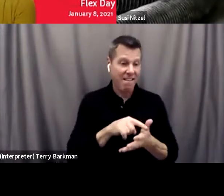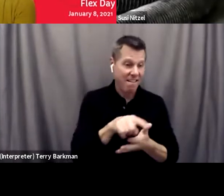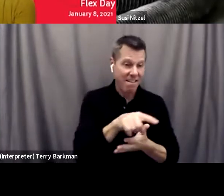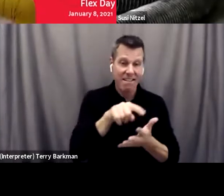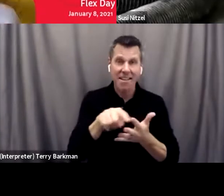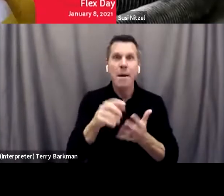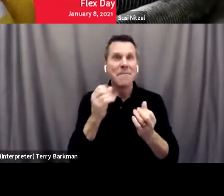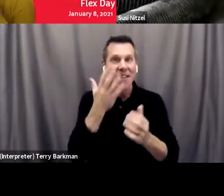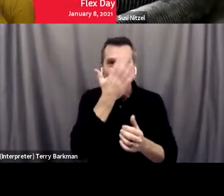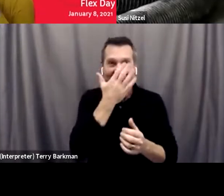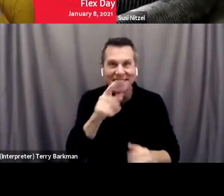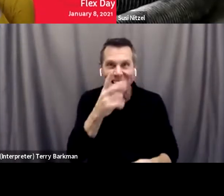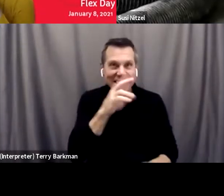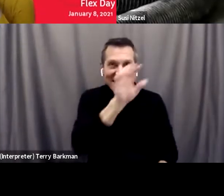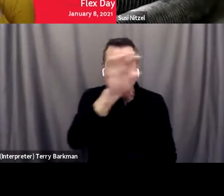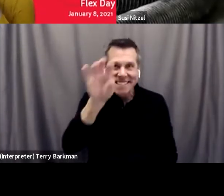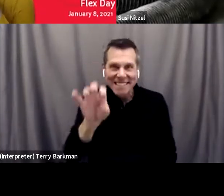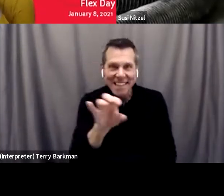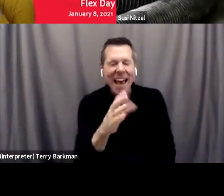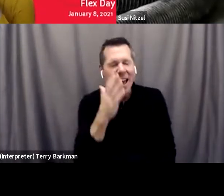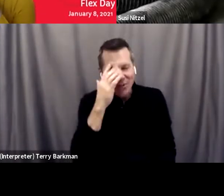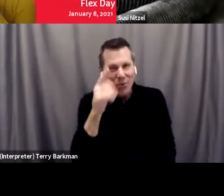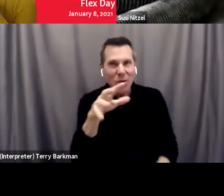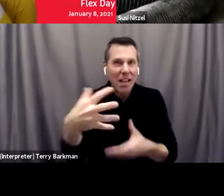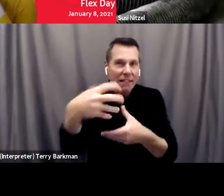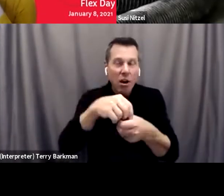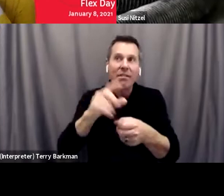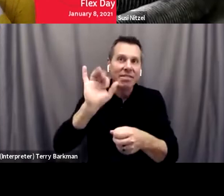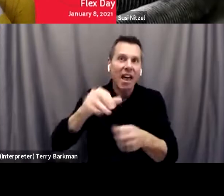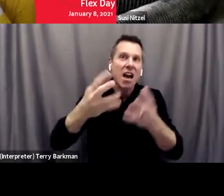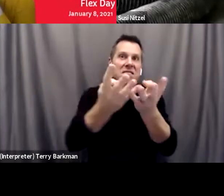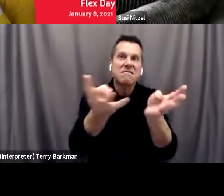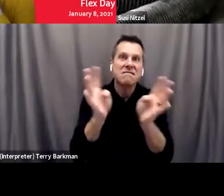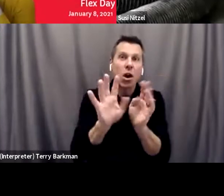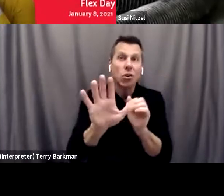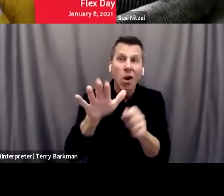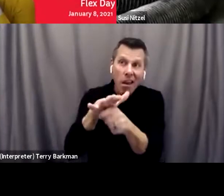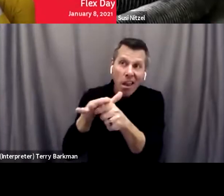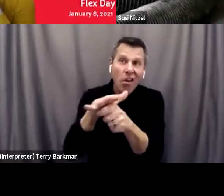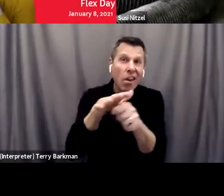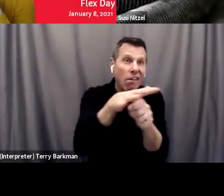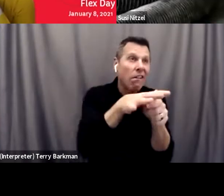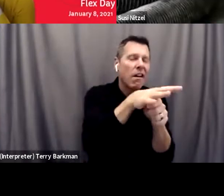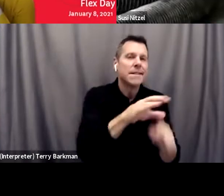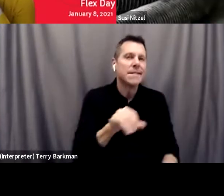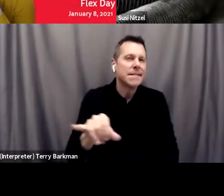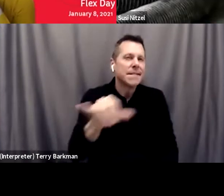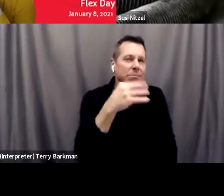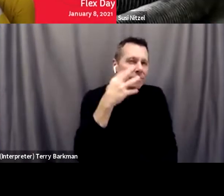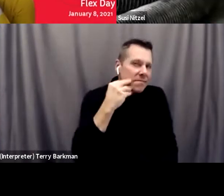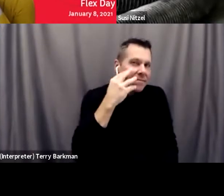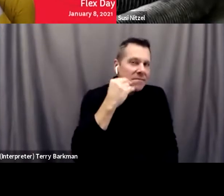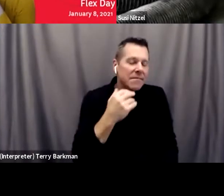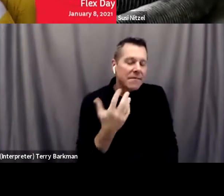were involved in that process in their, in their areas as well. And so I think that's, it's another thing that's important to think